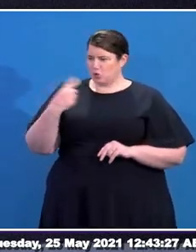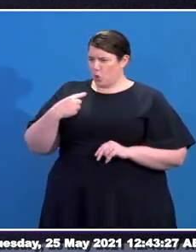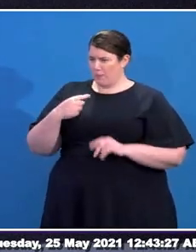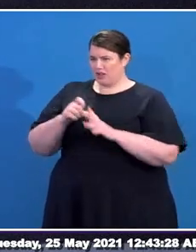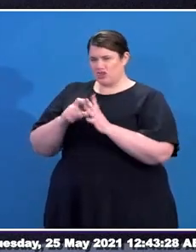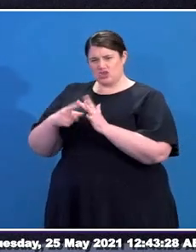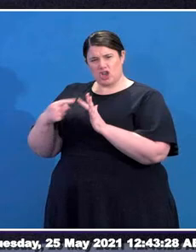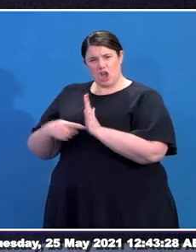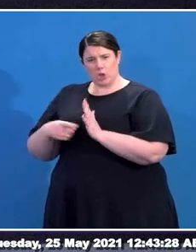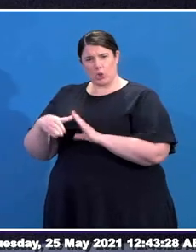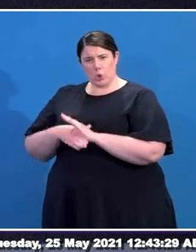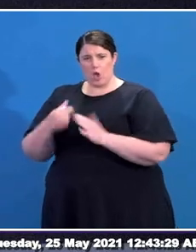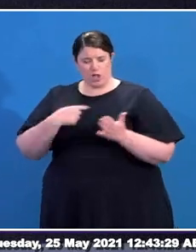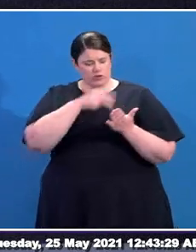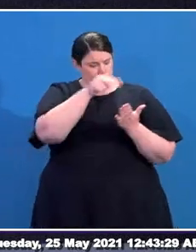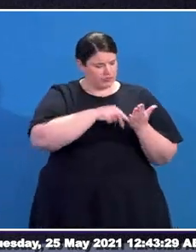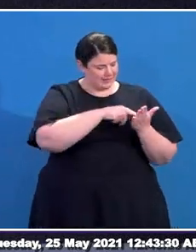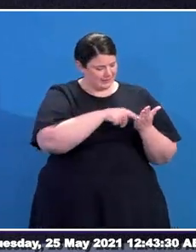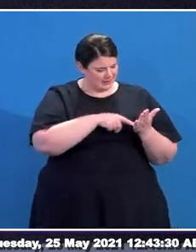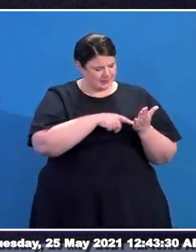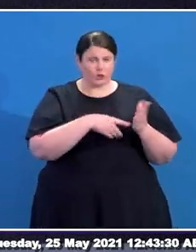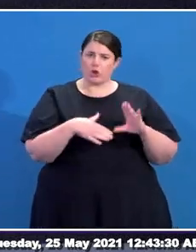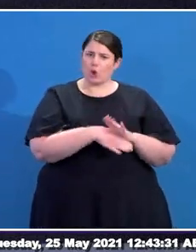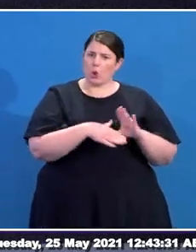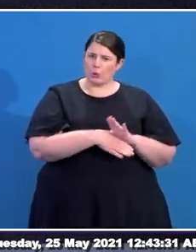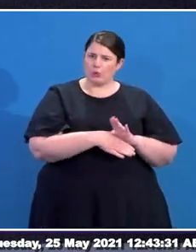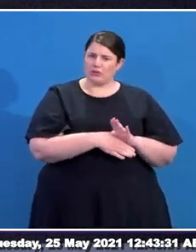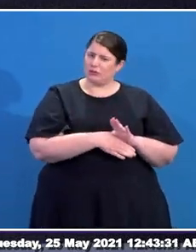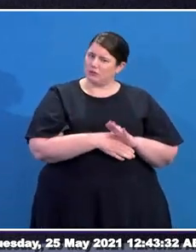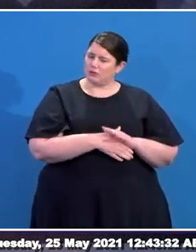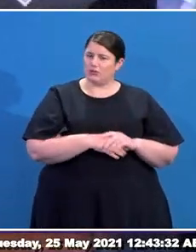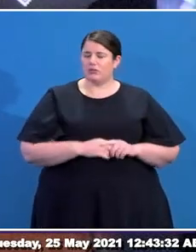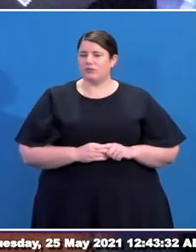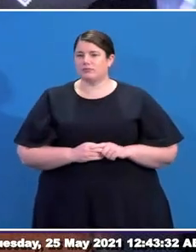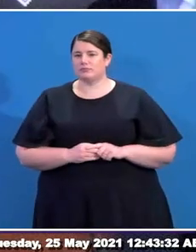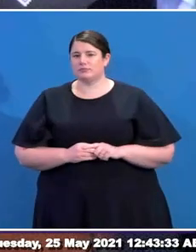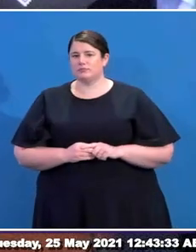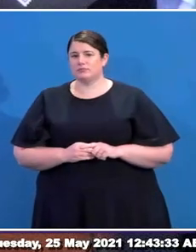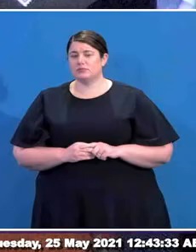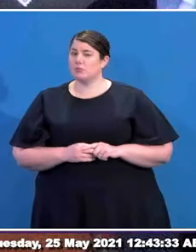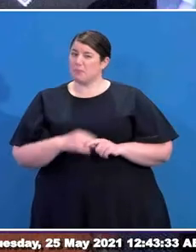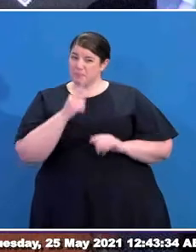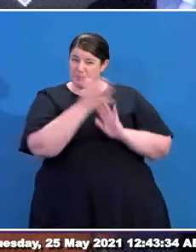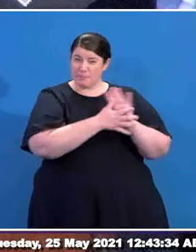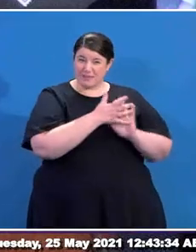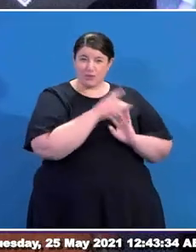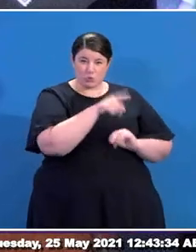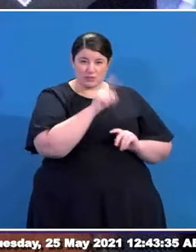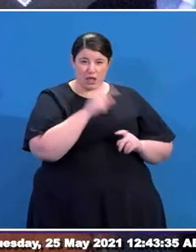there's a difference because there is a lot of sugar content and --- Did that cause you a lot of concern about whether he was telling you the truth? Yes. Yes.